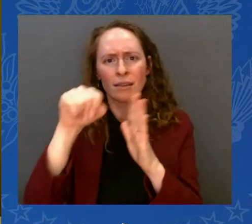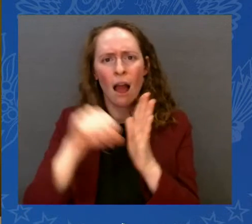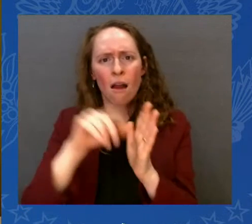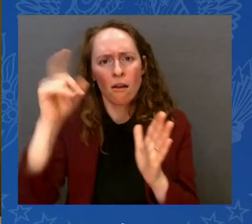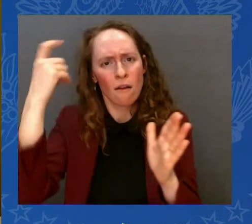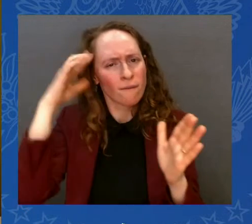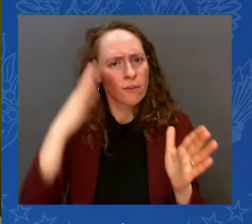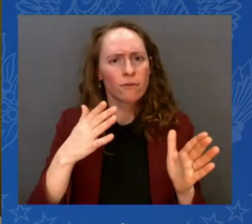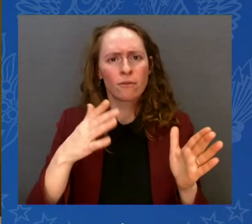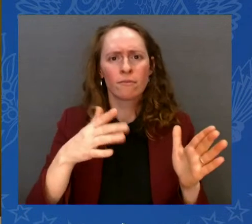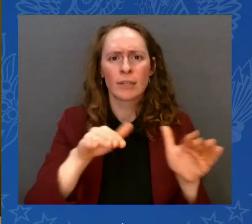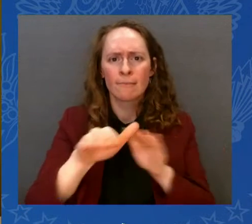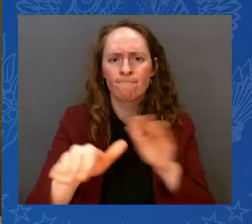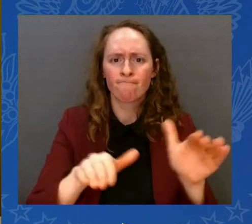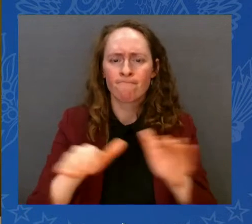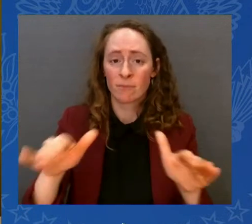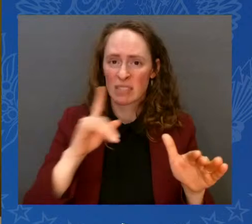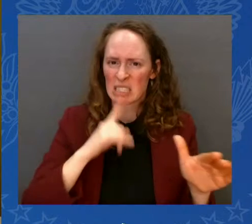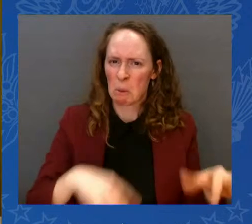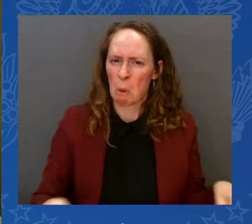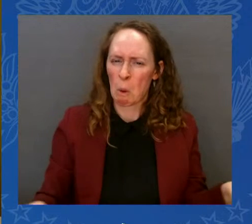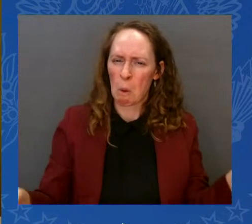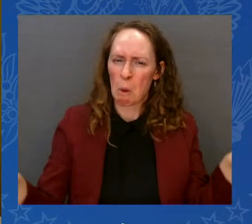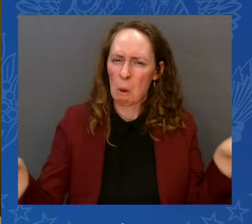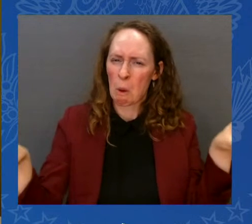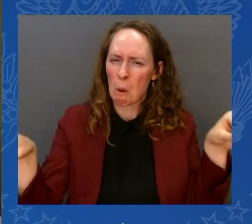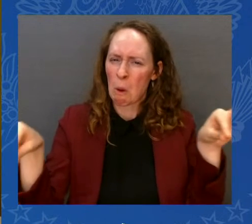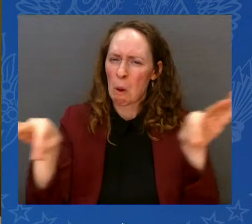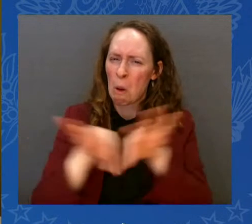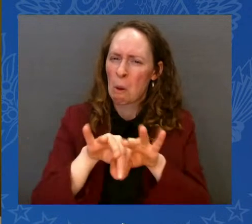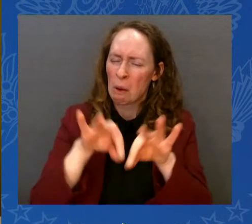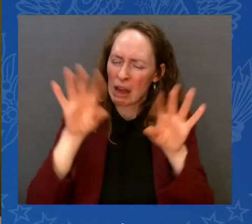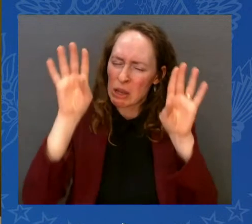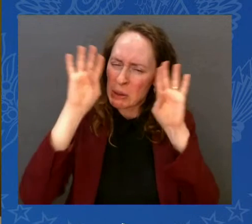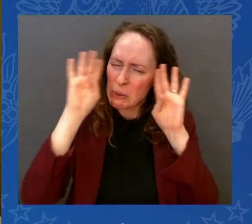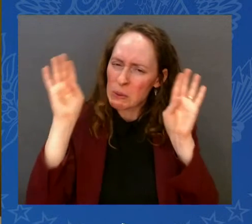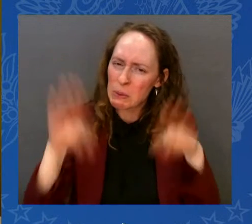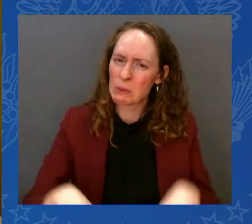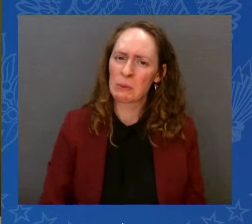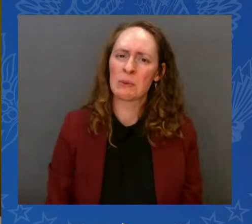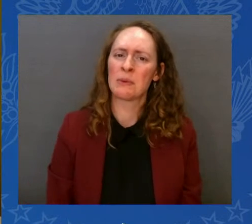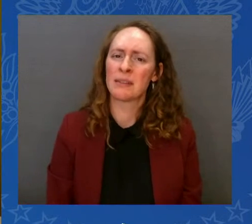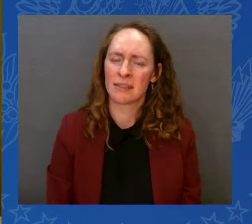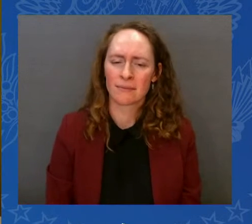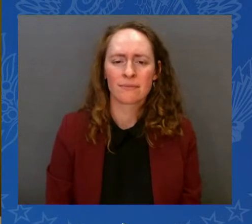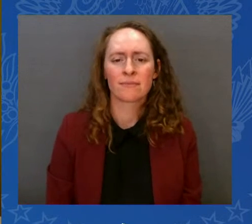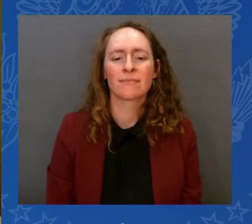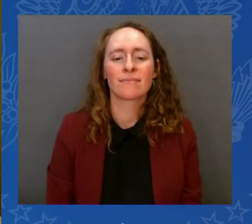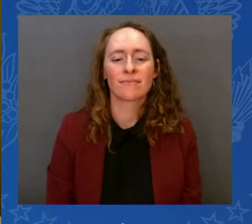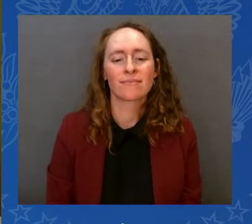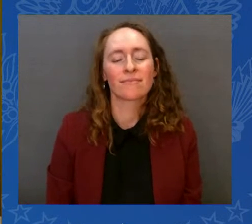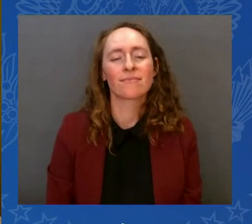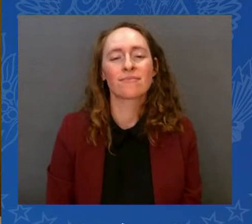That's how it has to work. When I came to office, half of you were planning painful cuts.